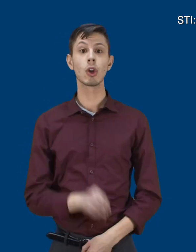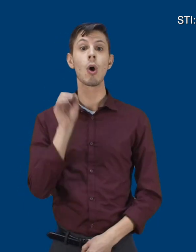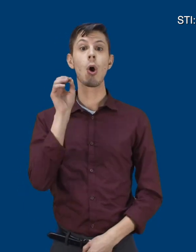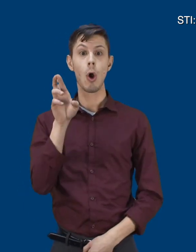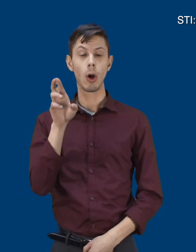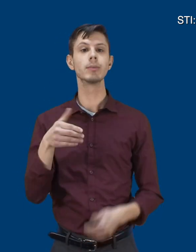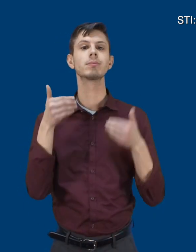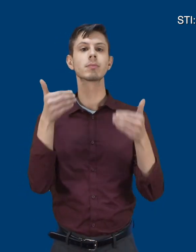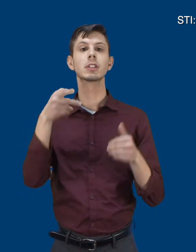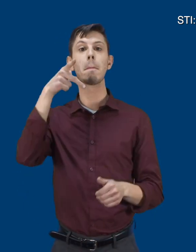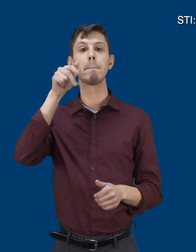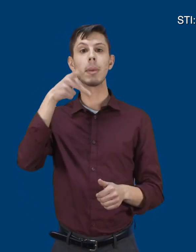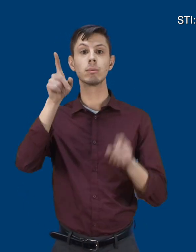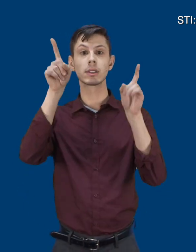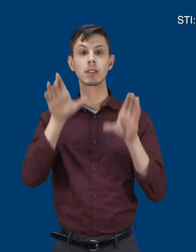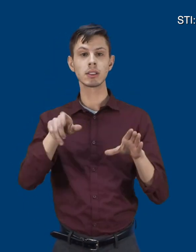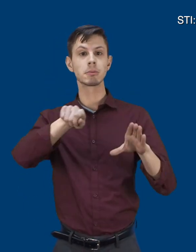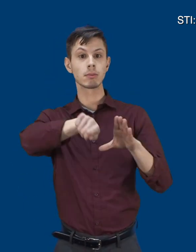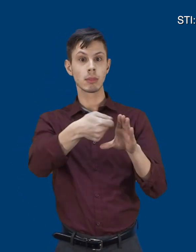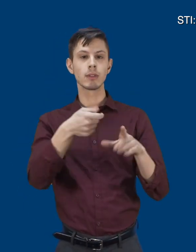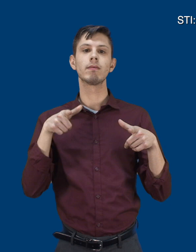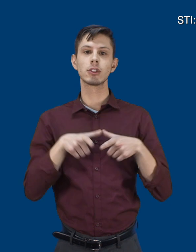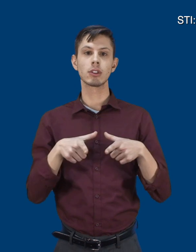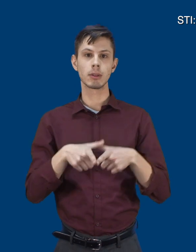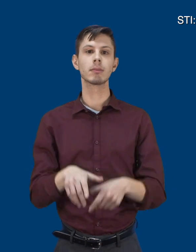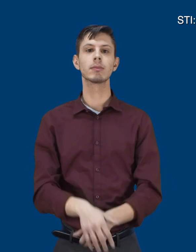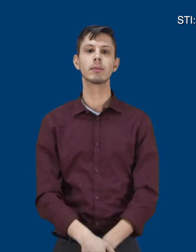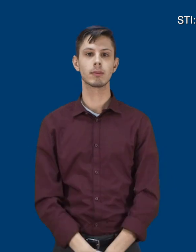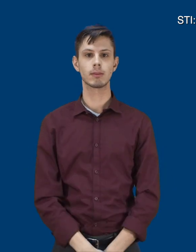or get a PAP test.